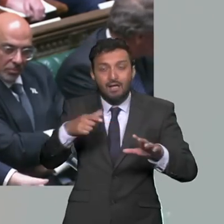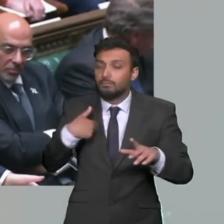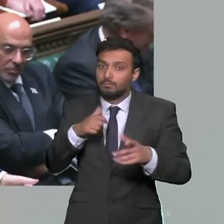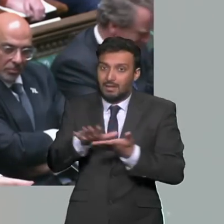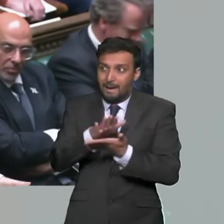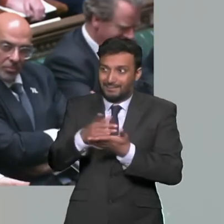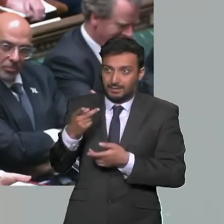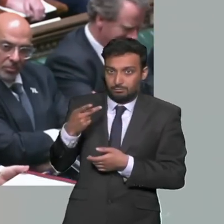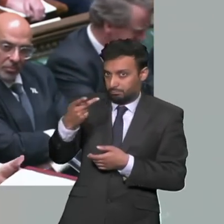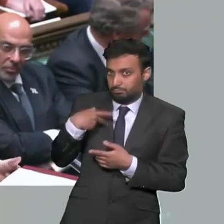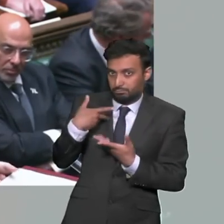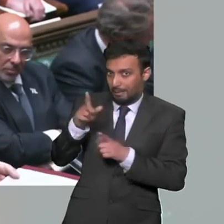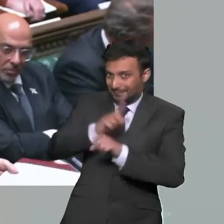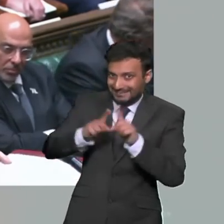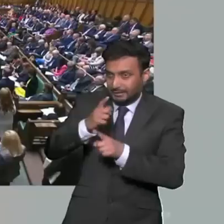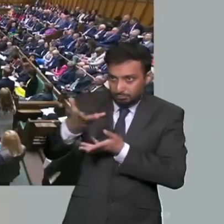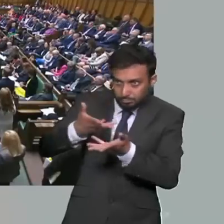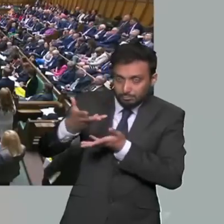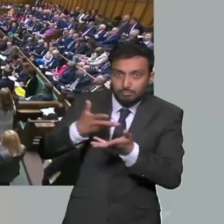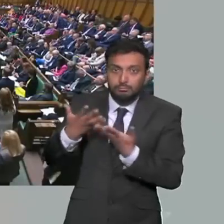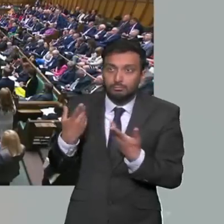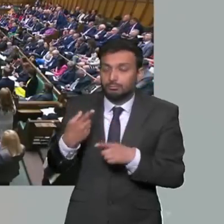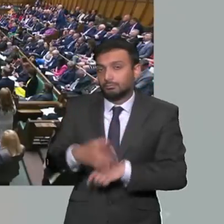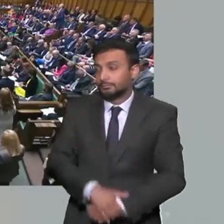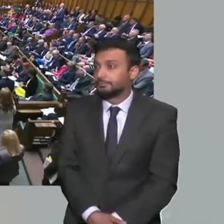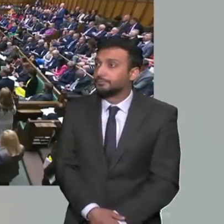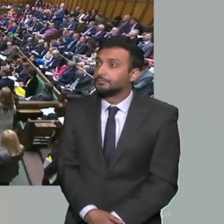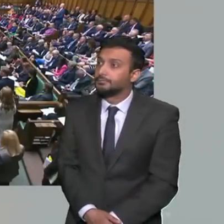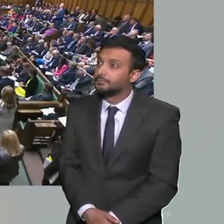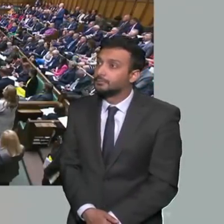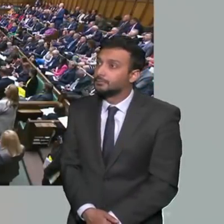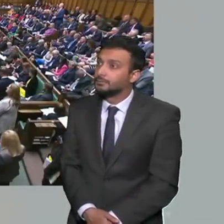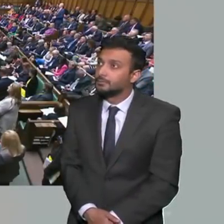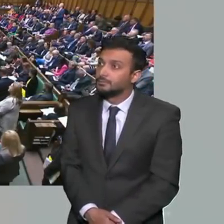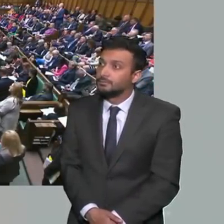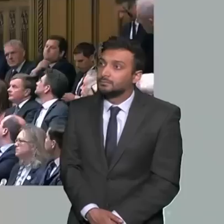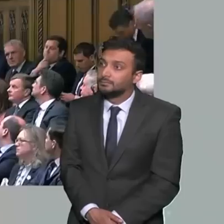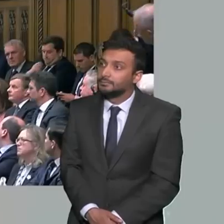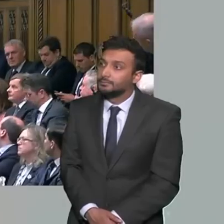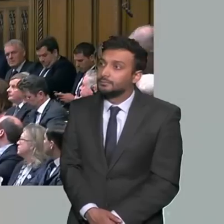with the relevant Minister as fast as possible. John Stevenson (Carlisle) (Con) Q8.